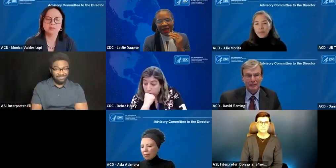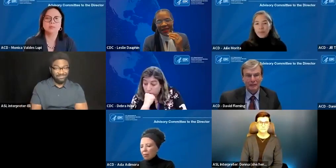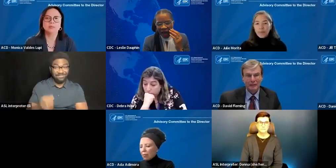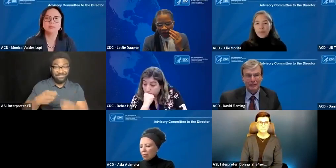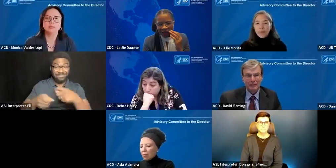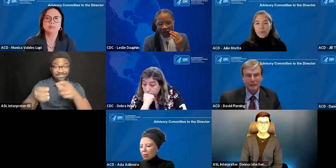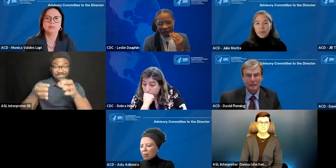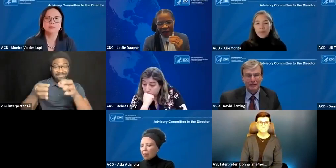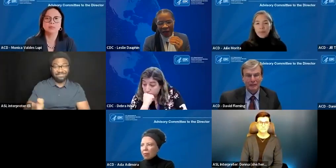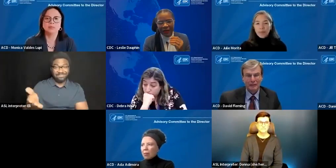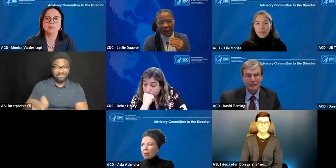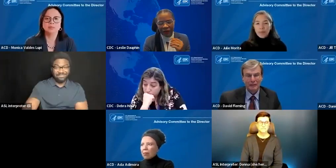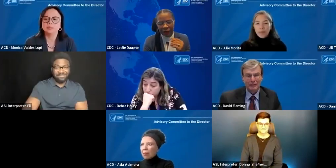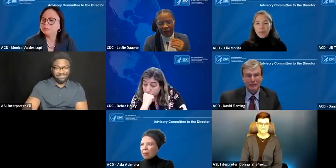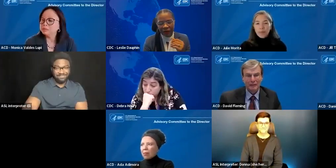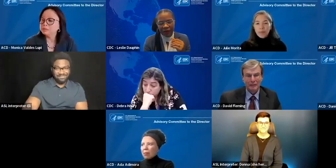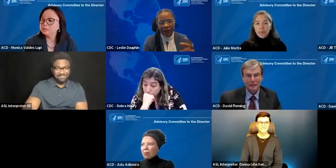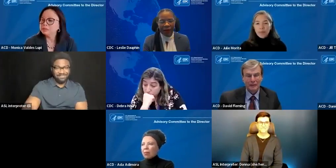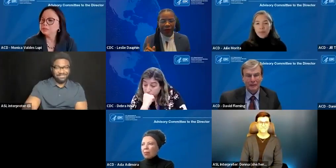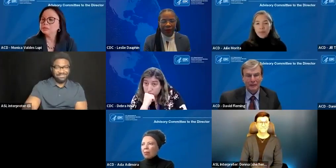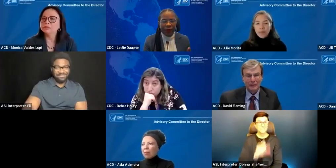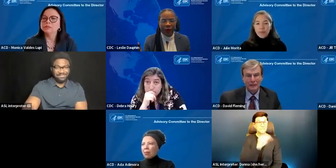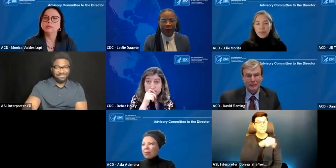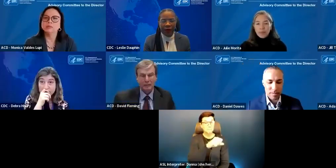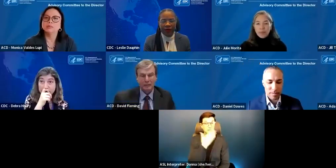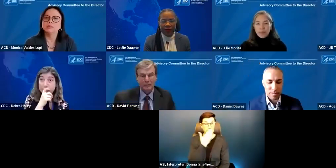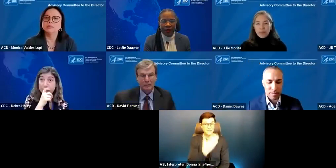That is actually something we've been thinking about through two parts of this.